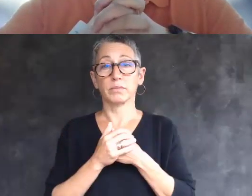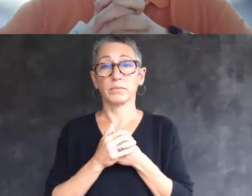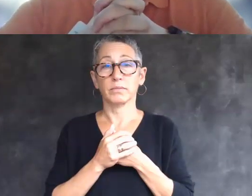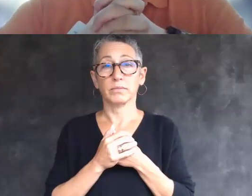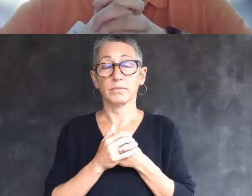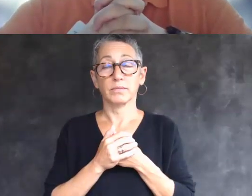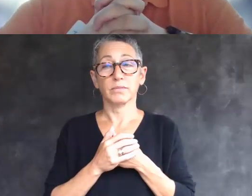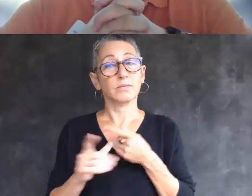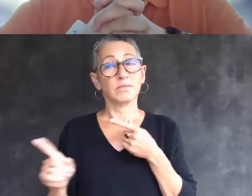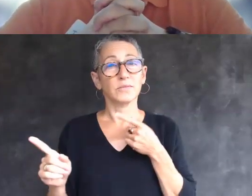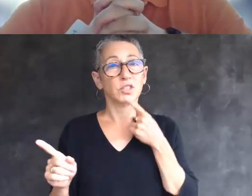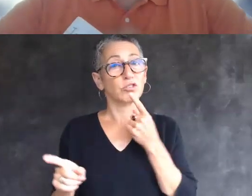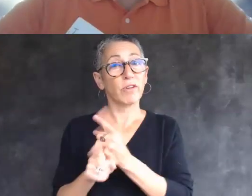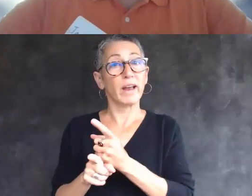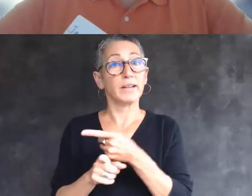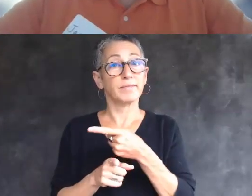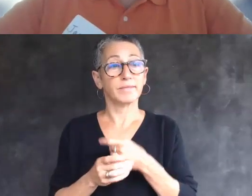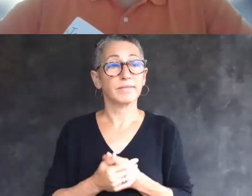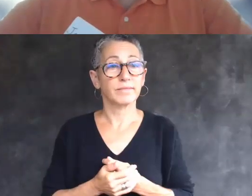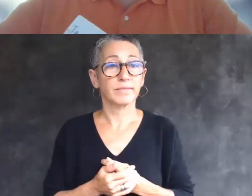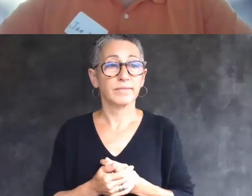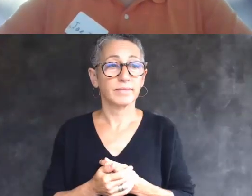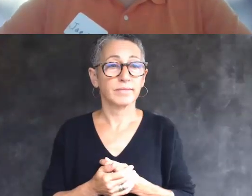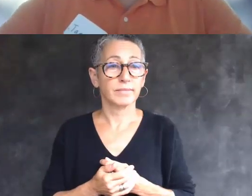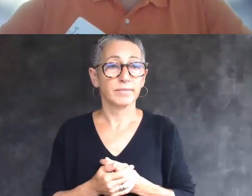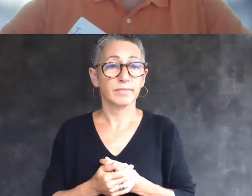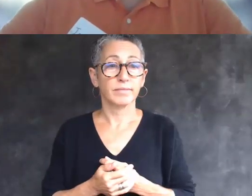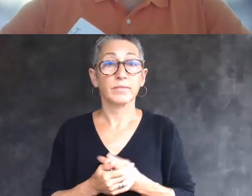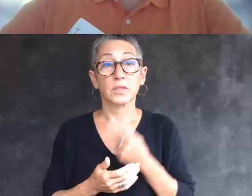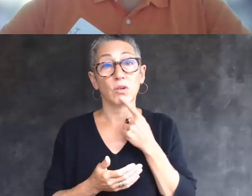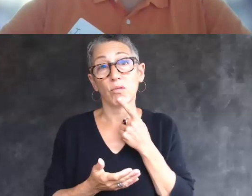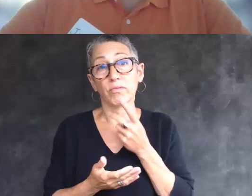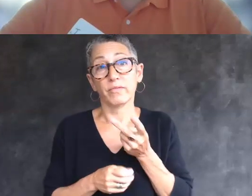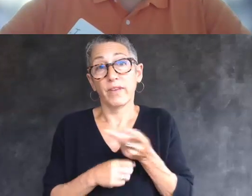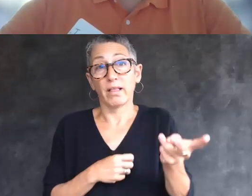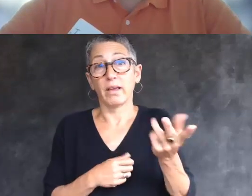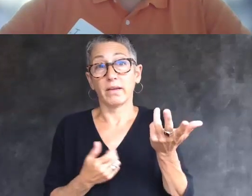This is just not fair when it comes equality. You know, I'm